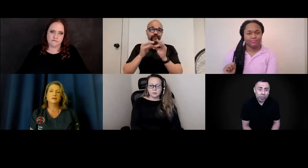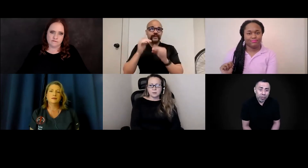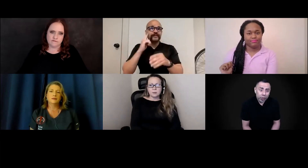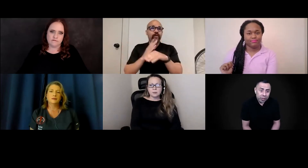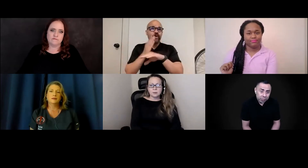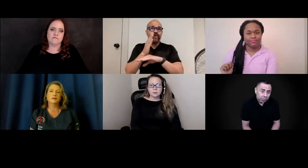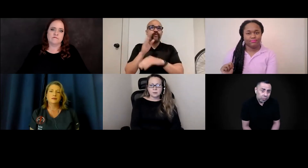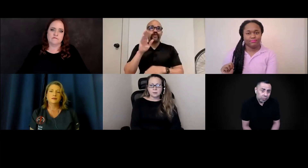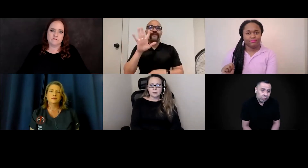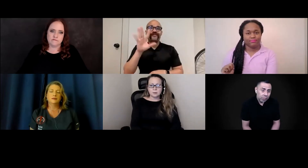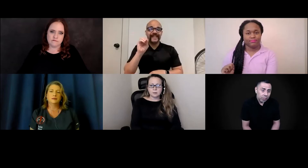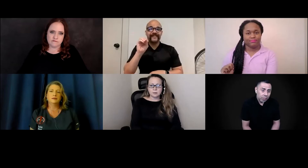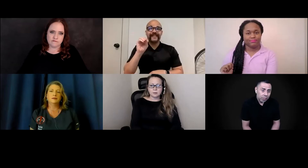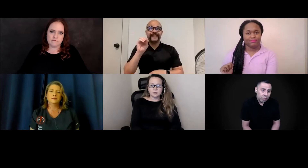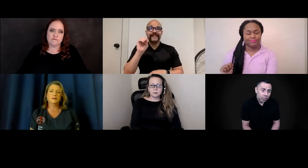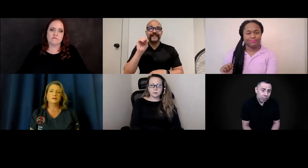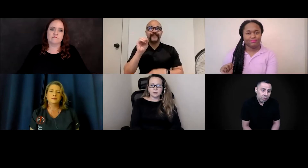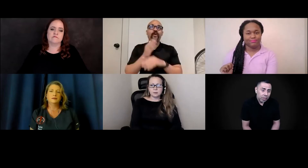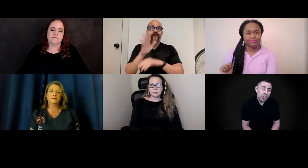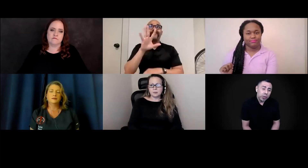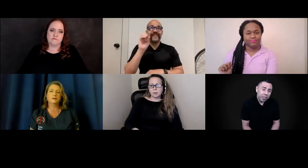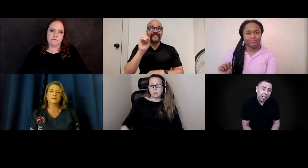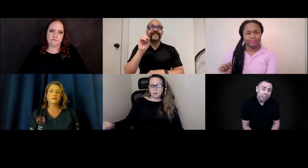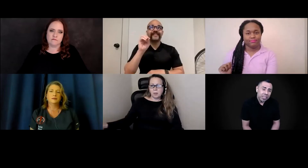My roles are varied.